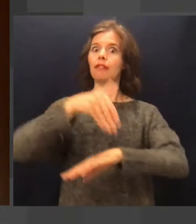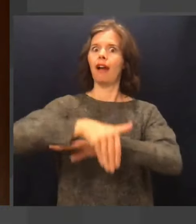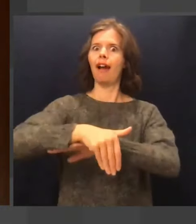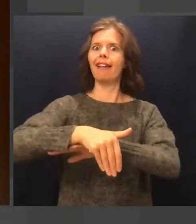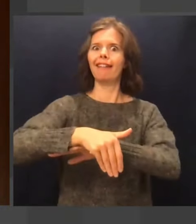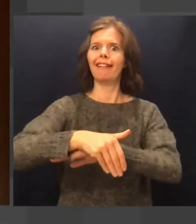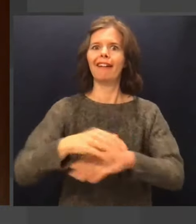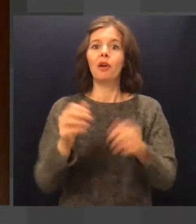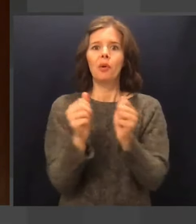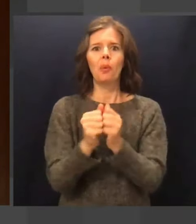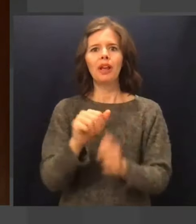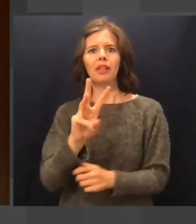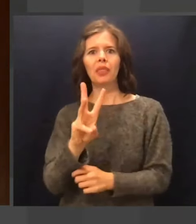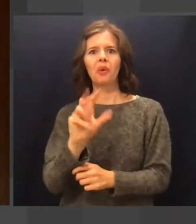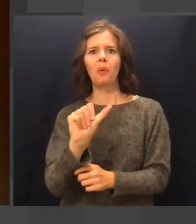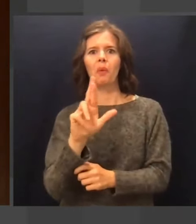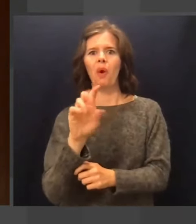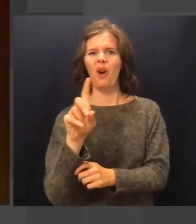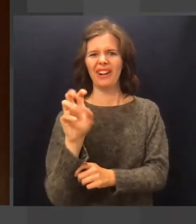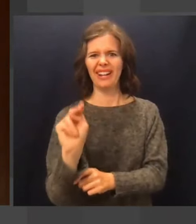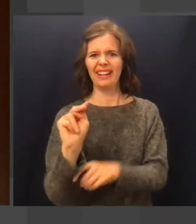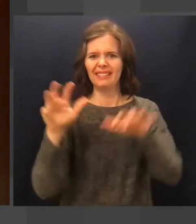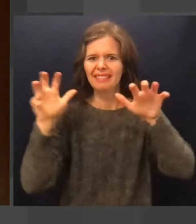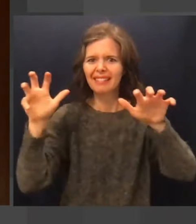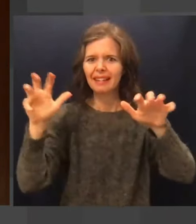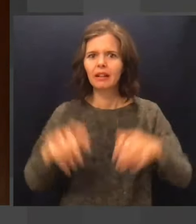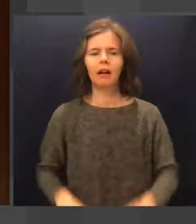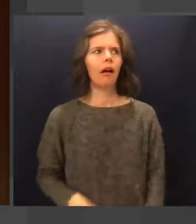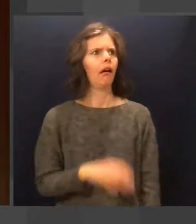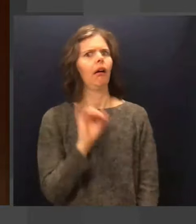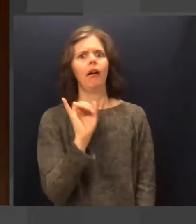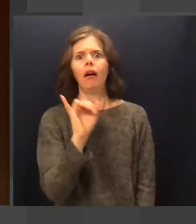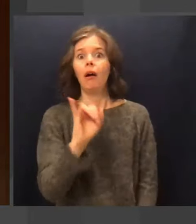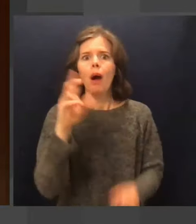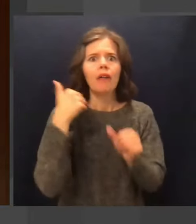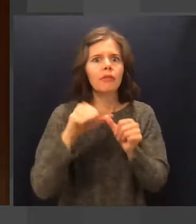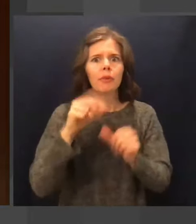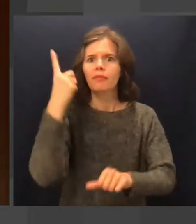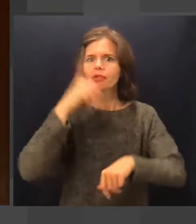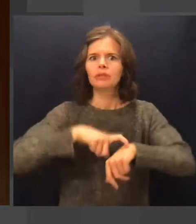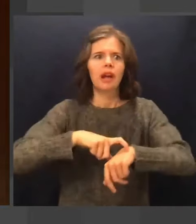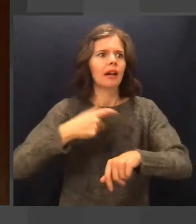ABSOLUTELY. I HAD SUCH AN AMAZING EXPERIENCE